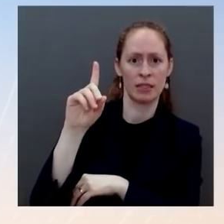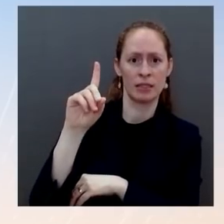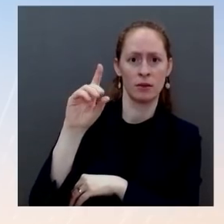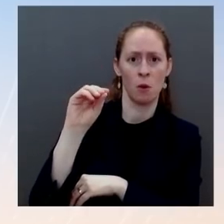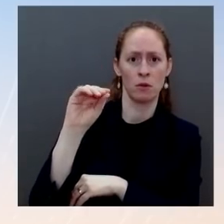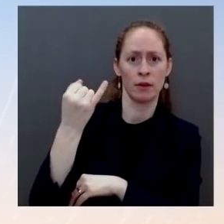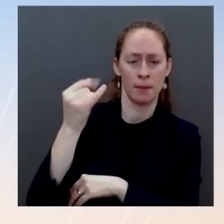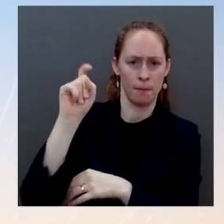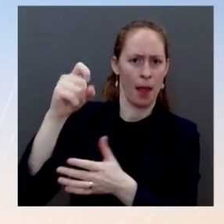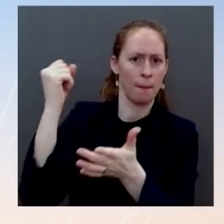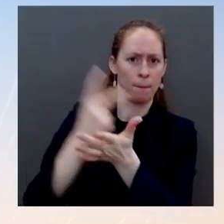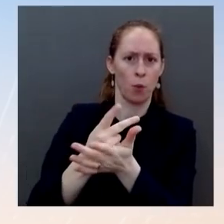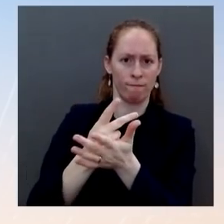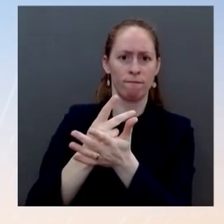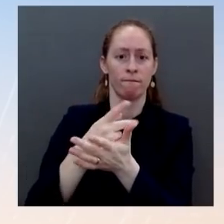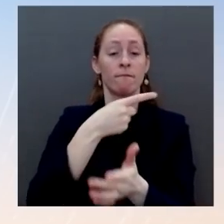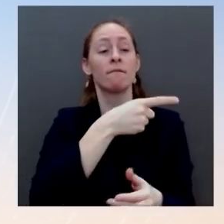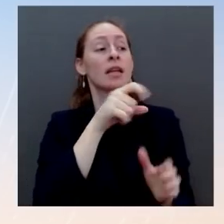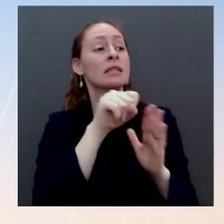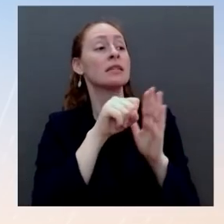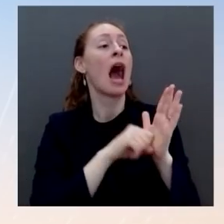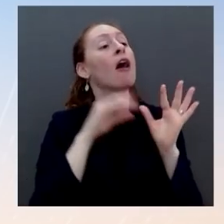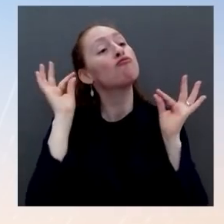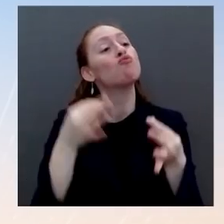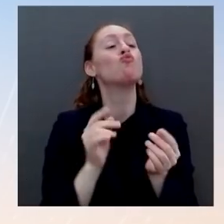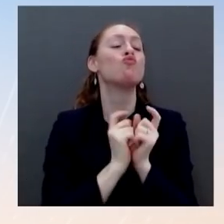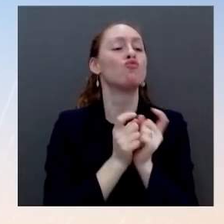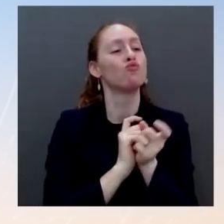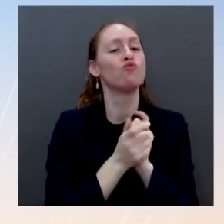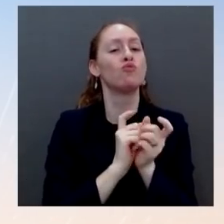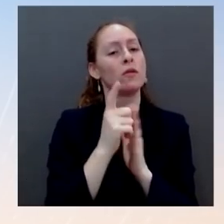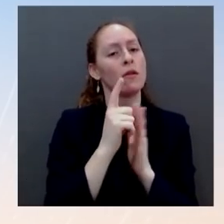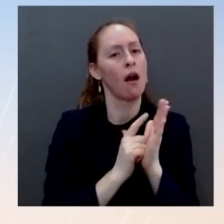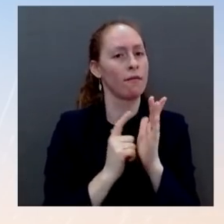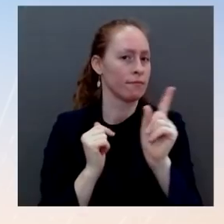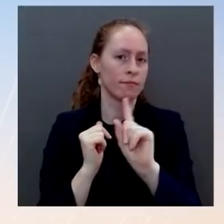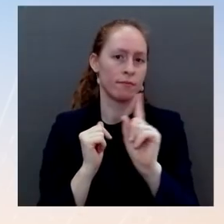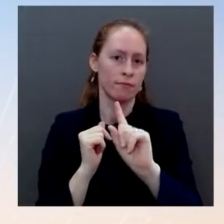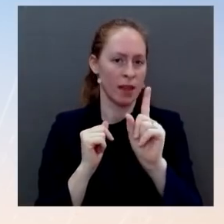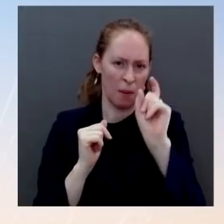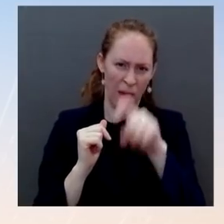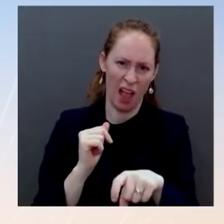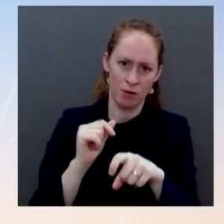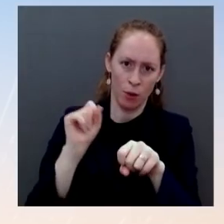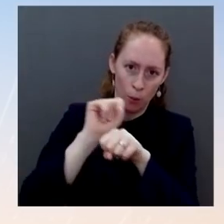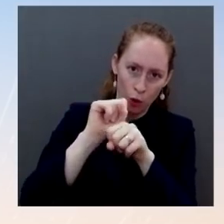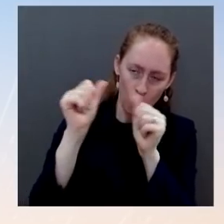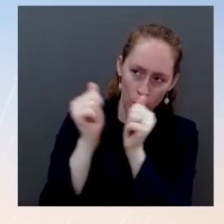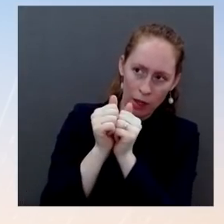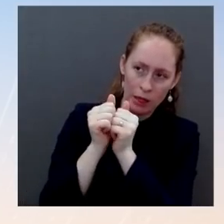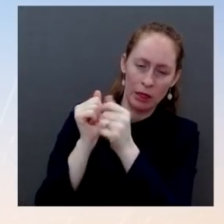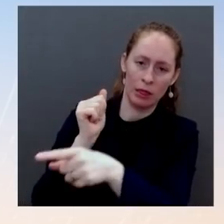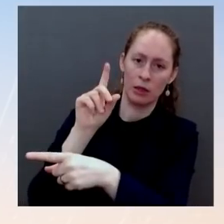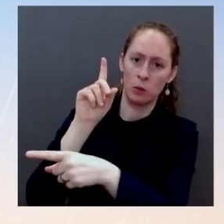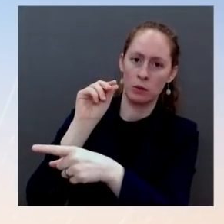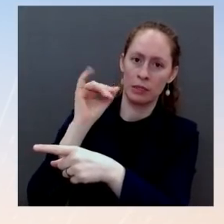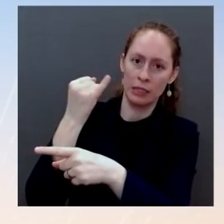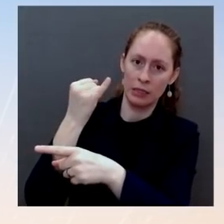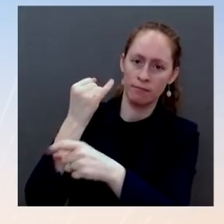These are all important protections given the insistence by far too many Republicans out there in using the Big Lie